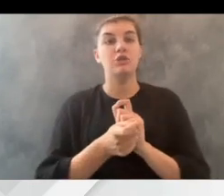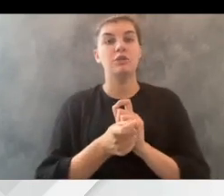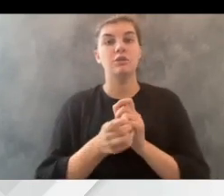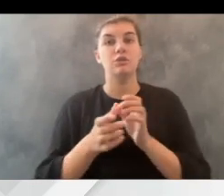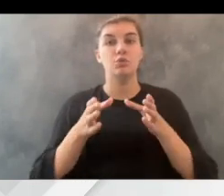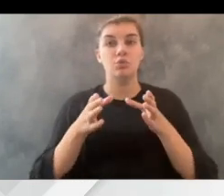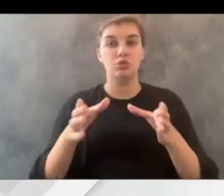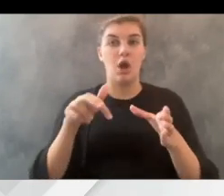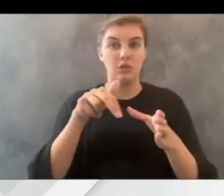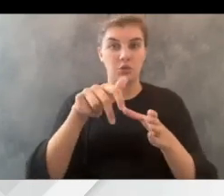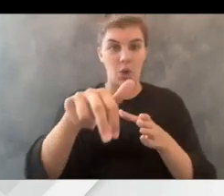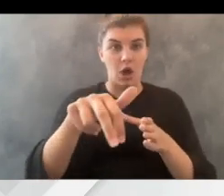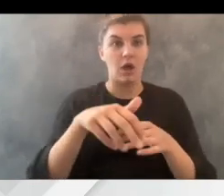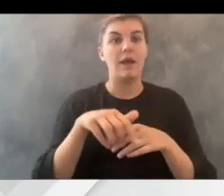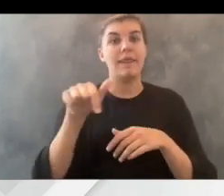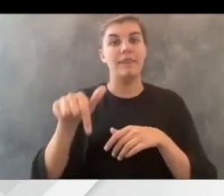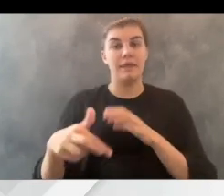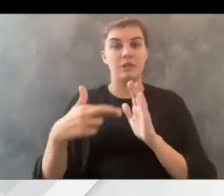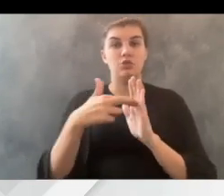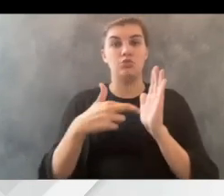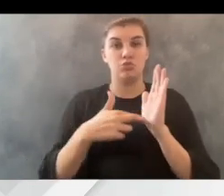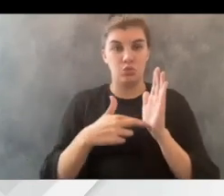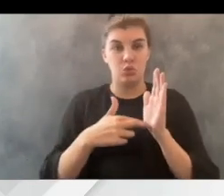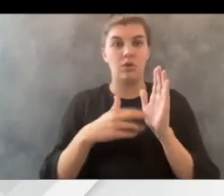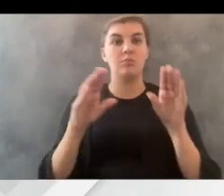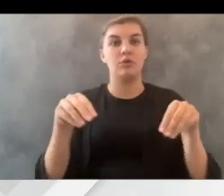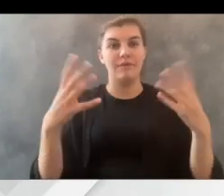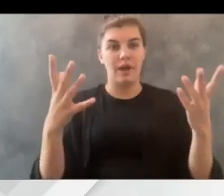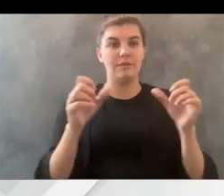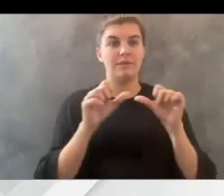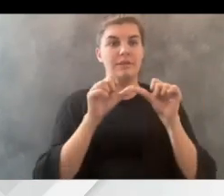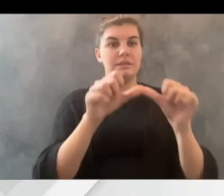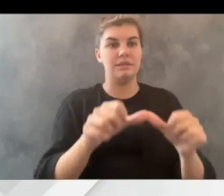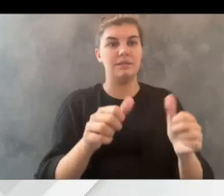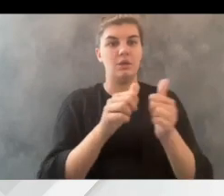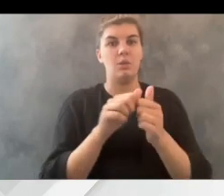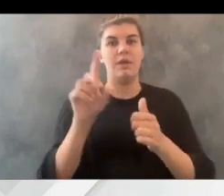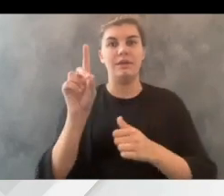This provision provides consistency with Department of Justice and Department of